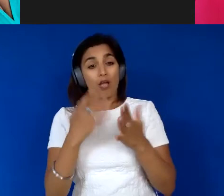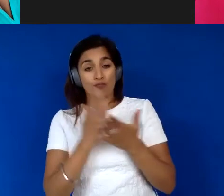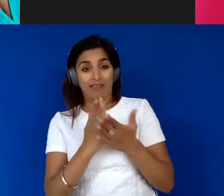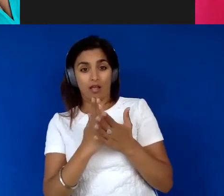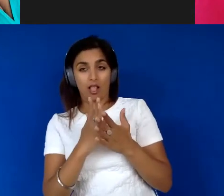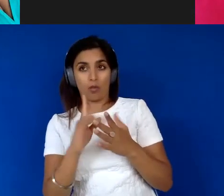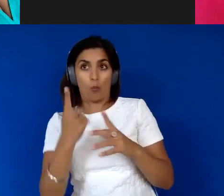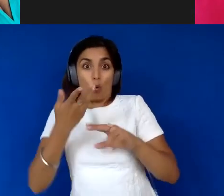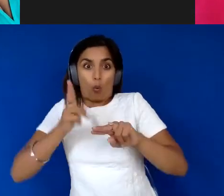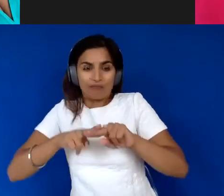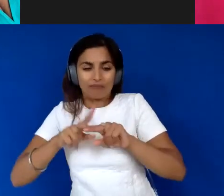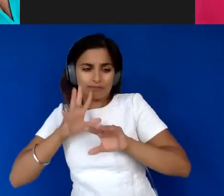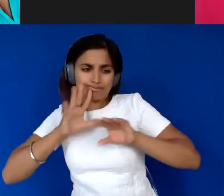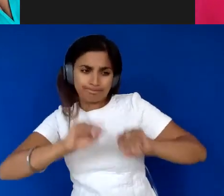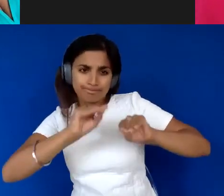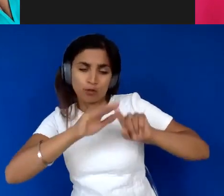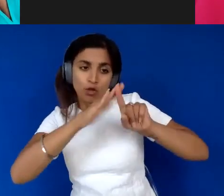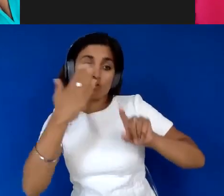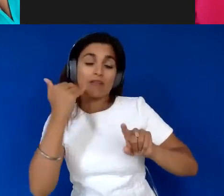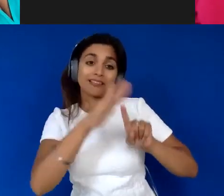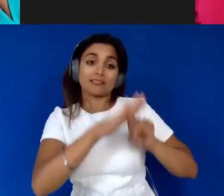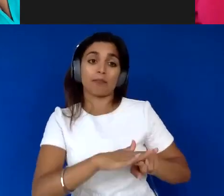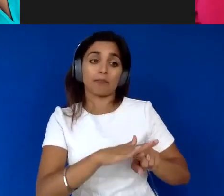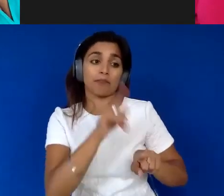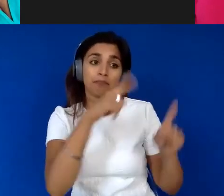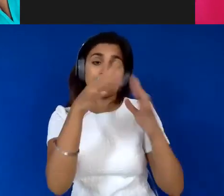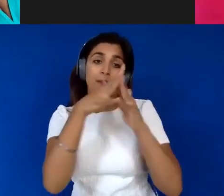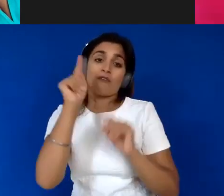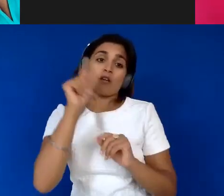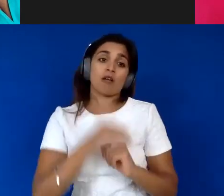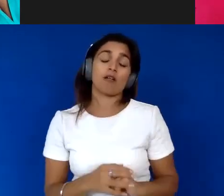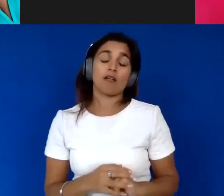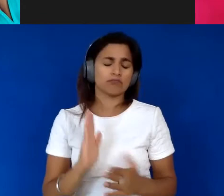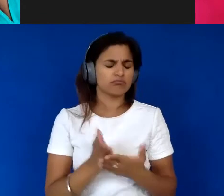the racism that we are now seeing being displayed throughout the US nation and